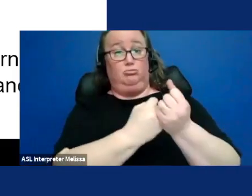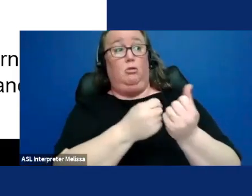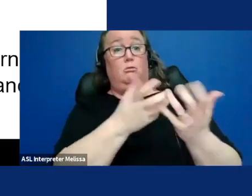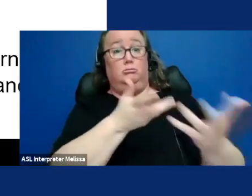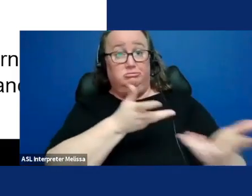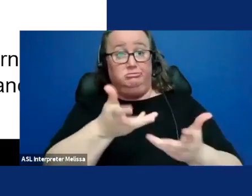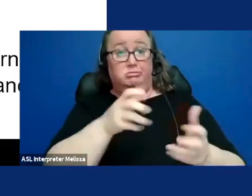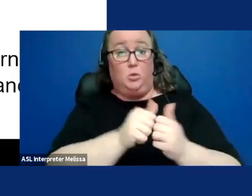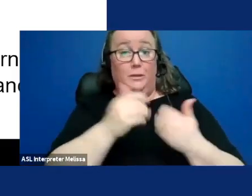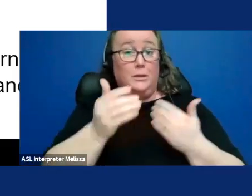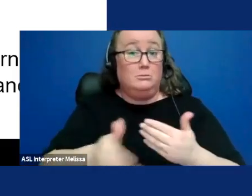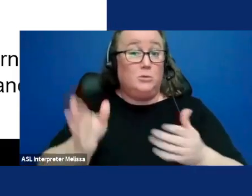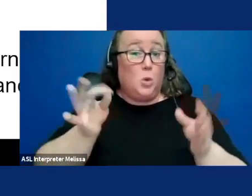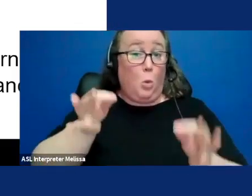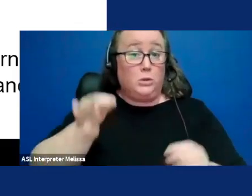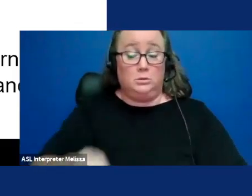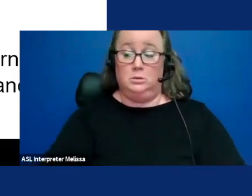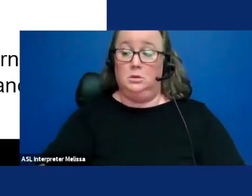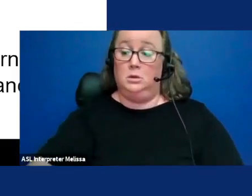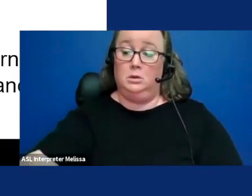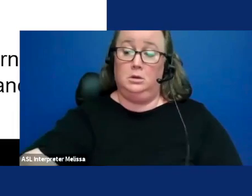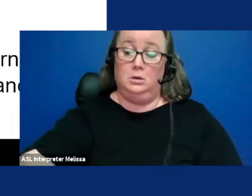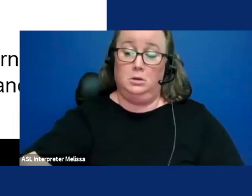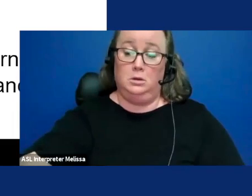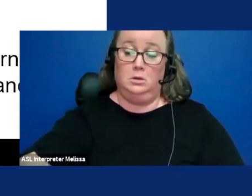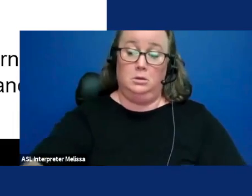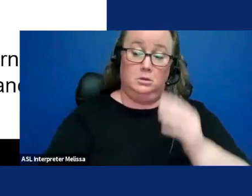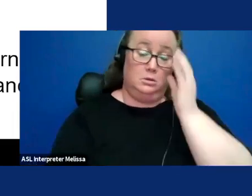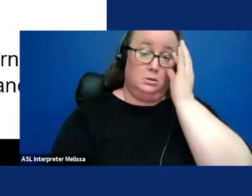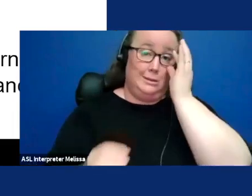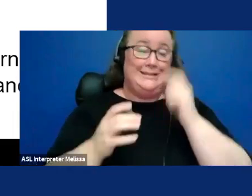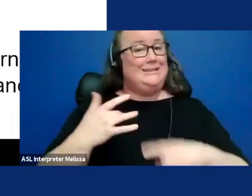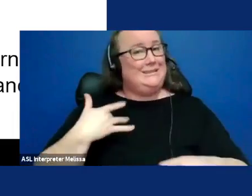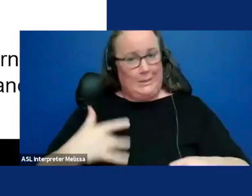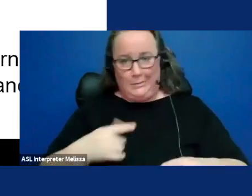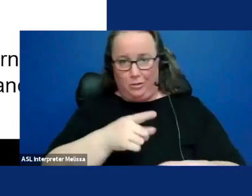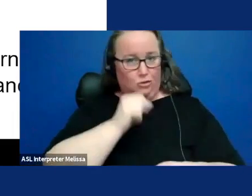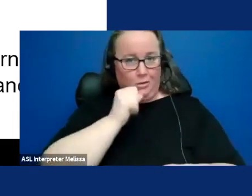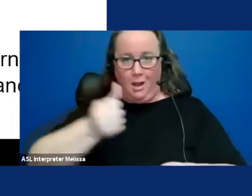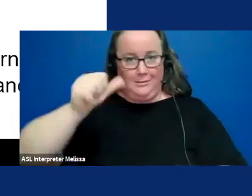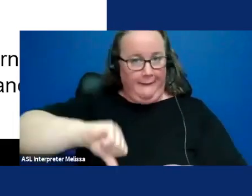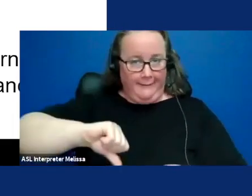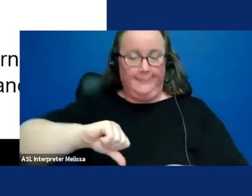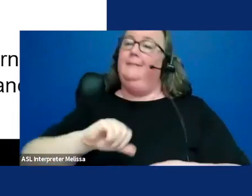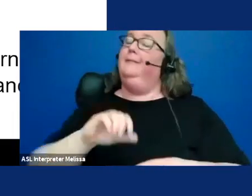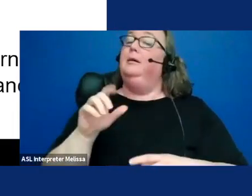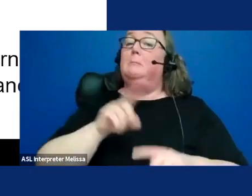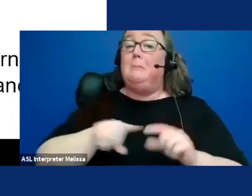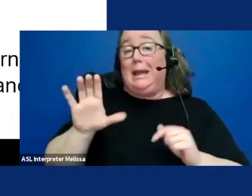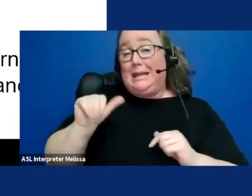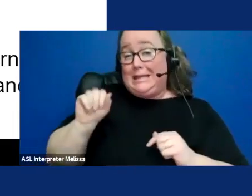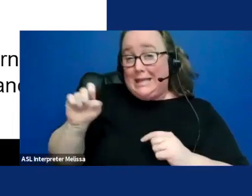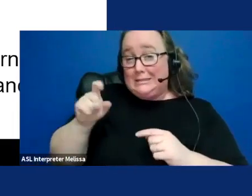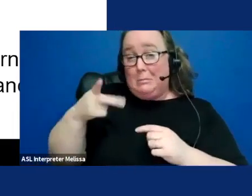Those usually don't get denied. Case plan is us, you know, asking to modify the case plan after the fact.